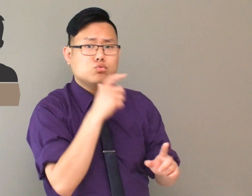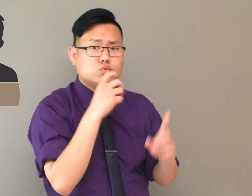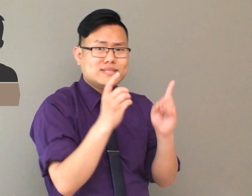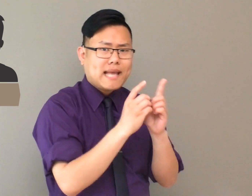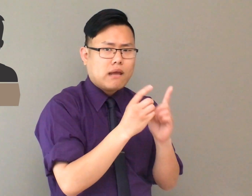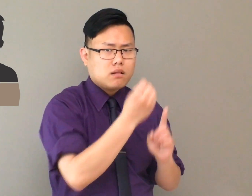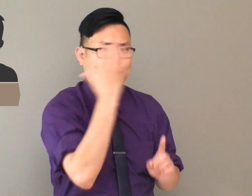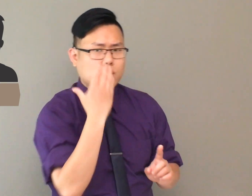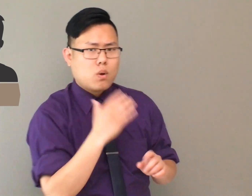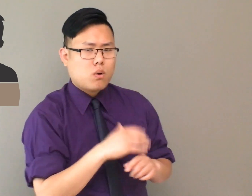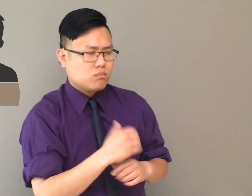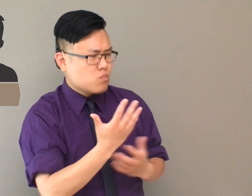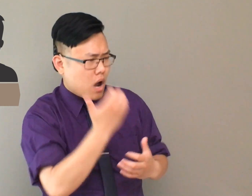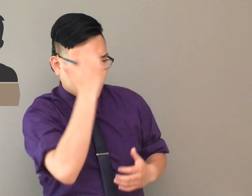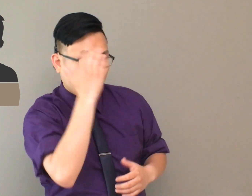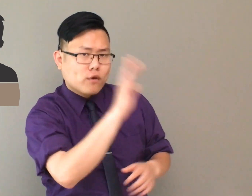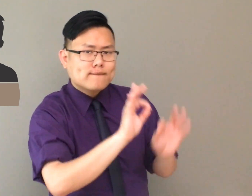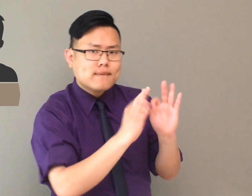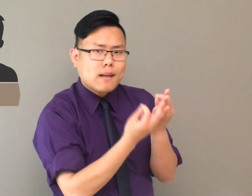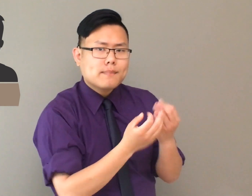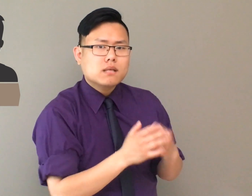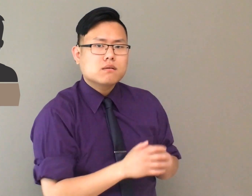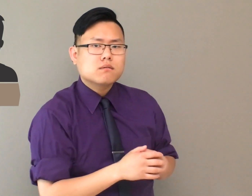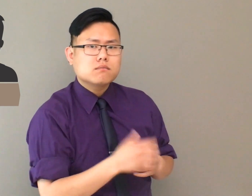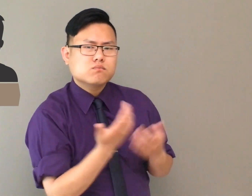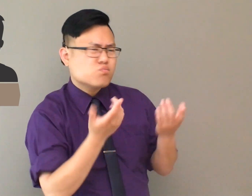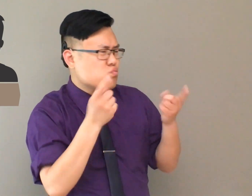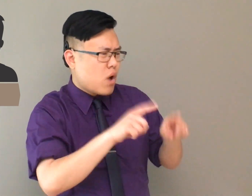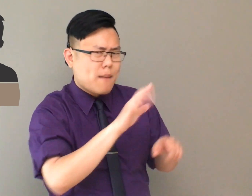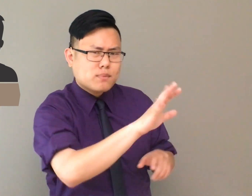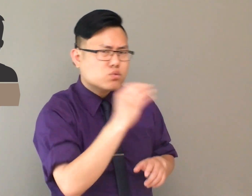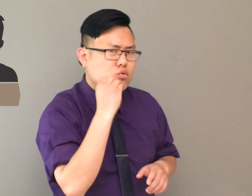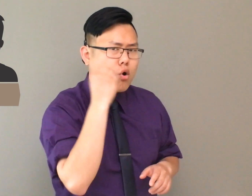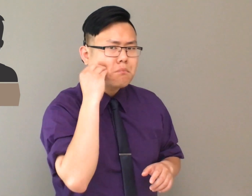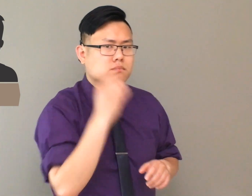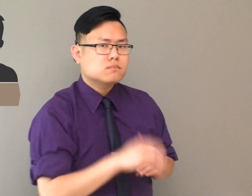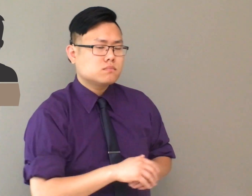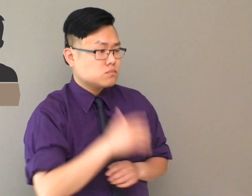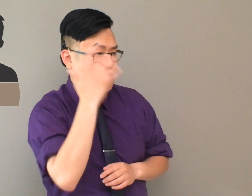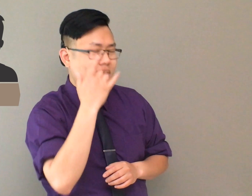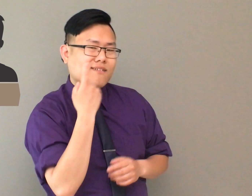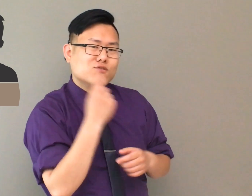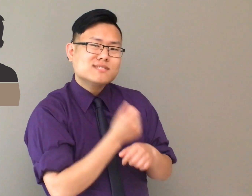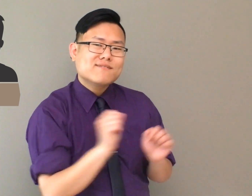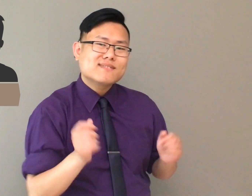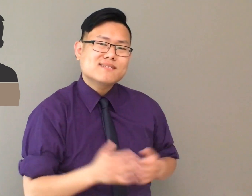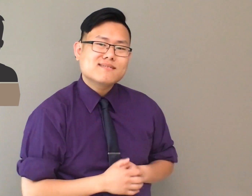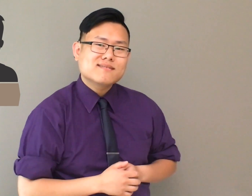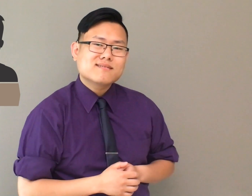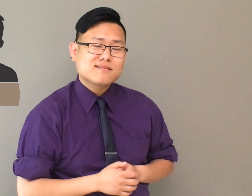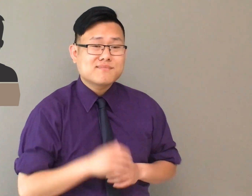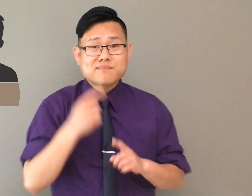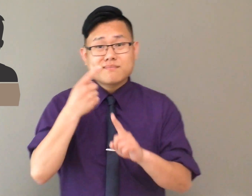he talked to, who he dated, when he spoke to his family. All she asked for